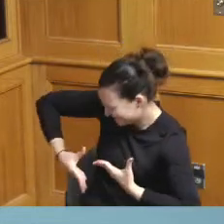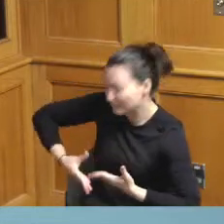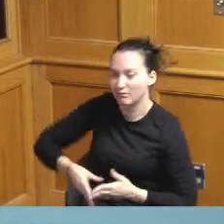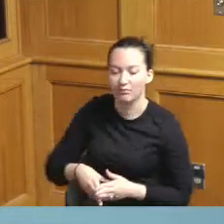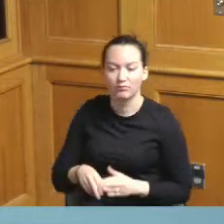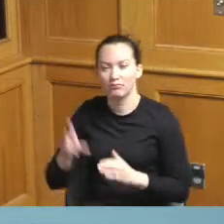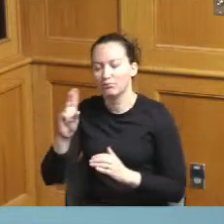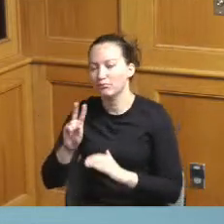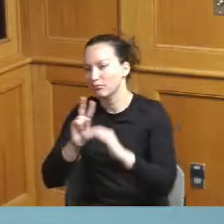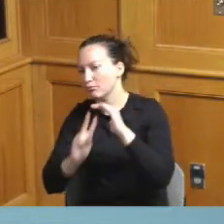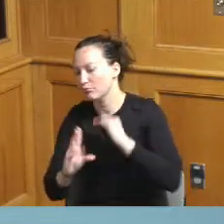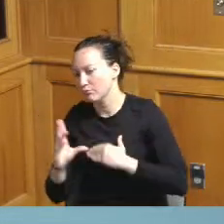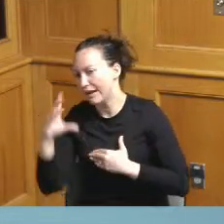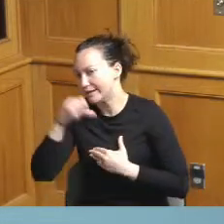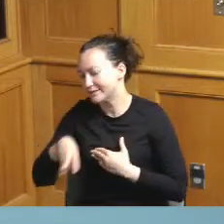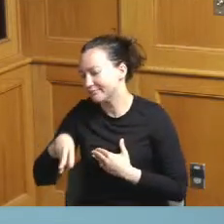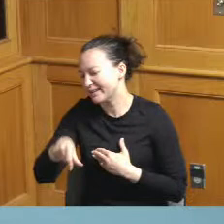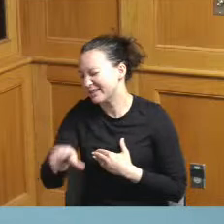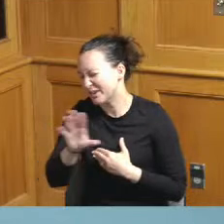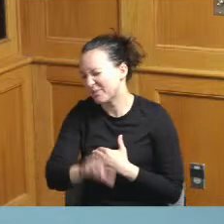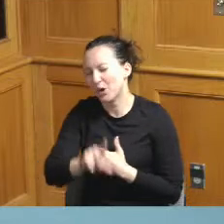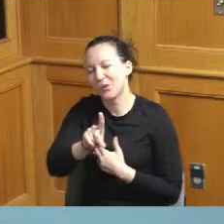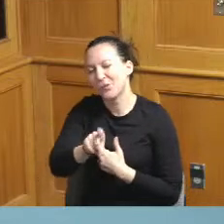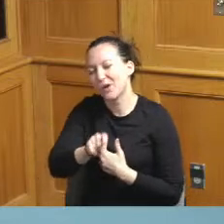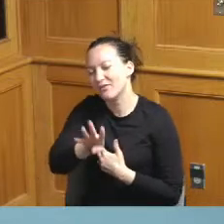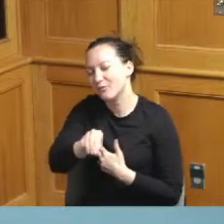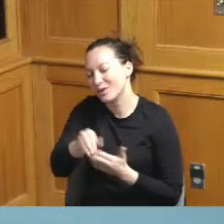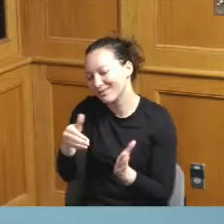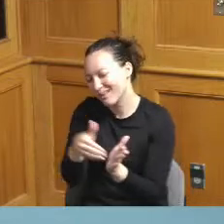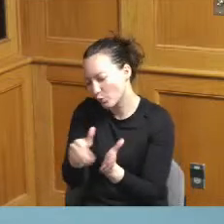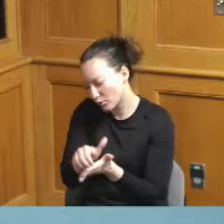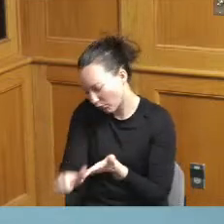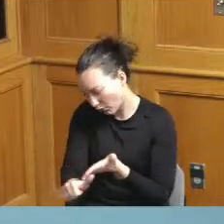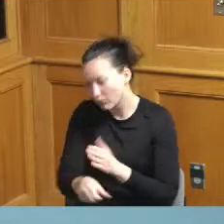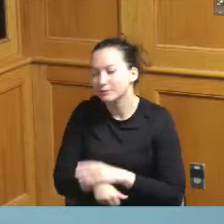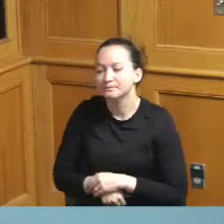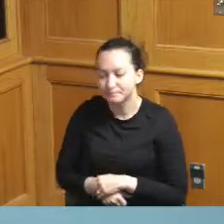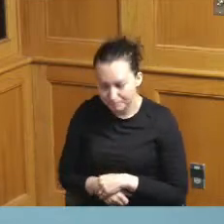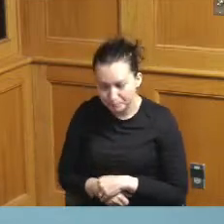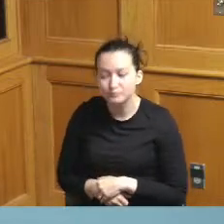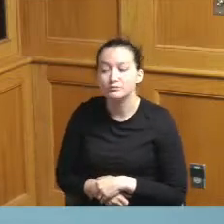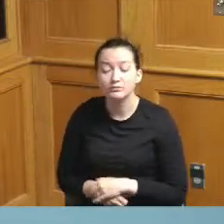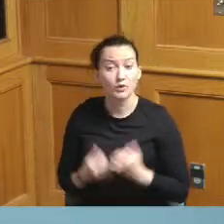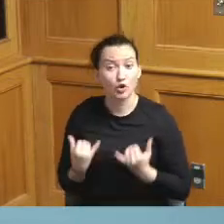estimated expenses are roughly about a hundred and forty thousand dollars and our current budget